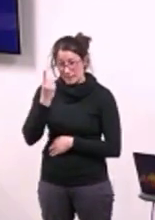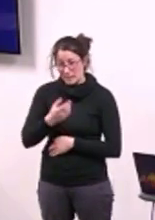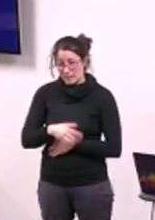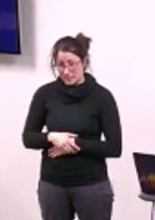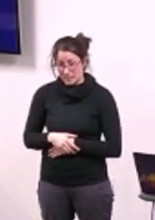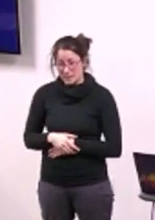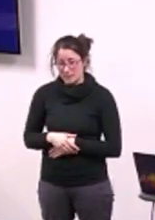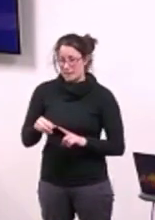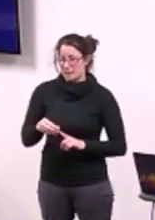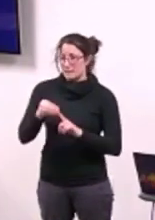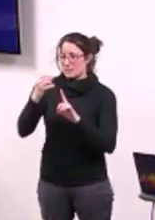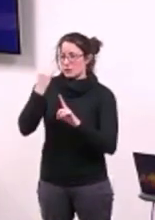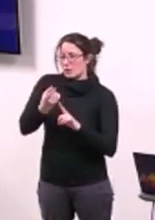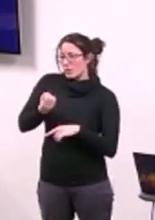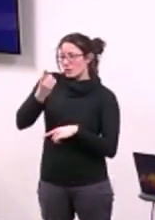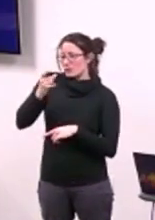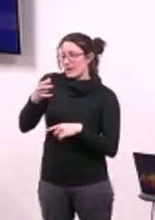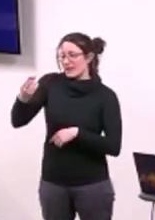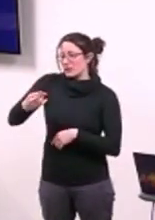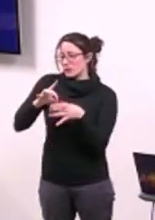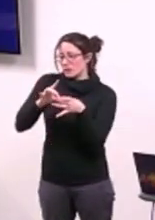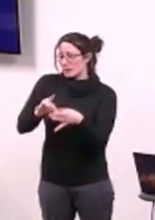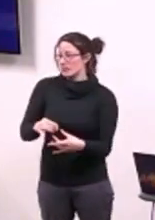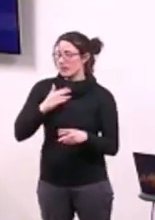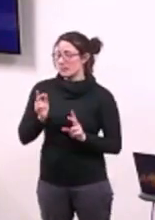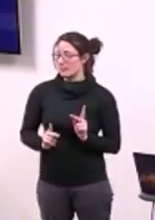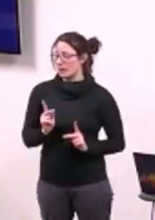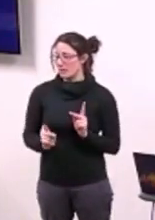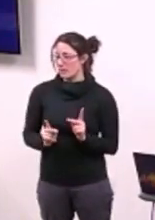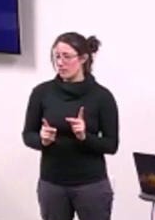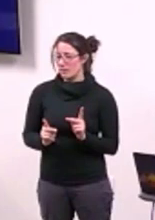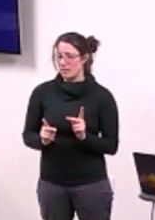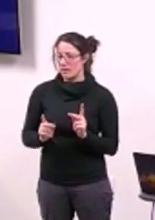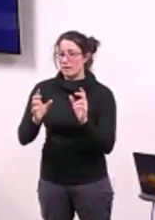if you understand the history of my people. With law enforcement.